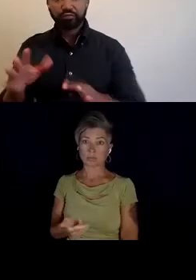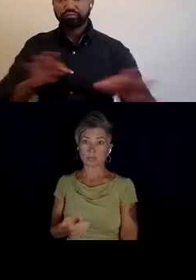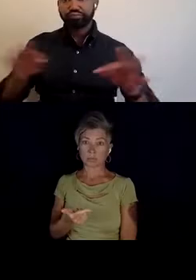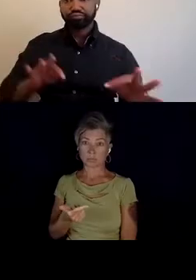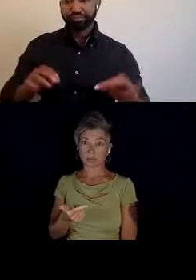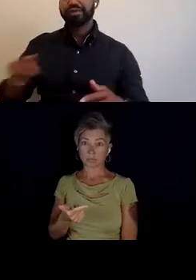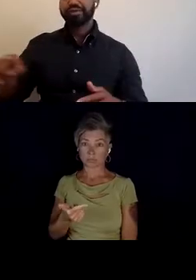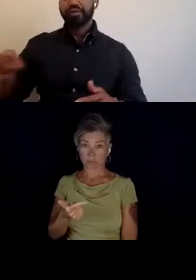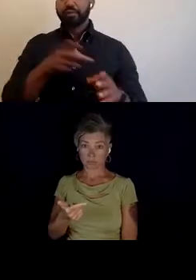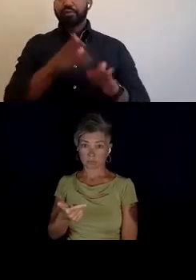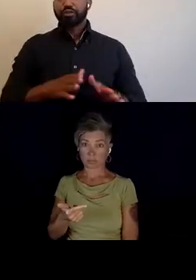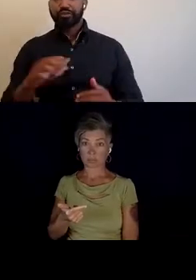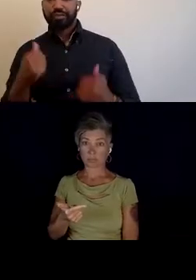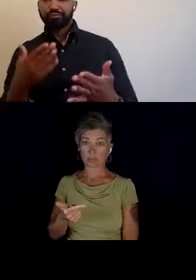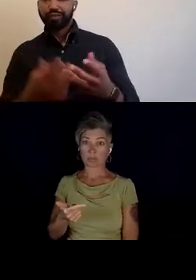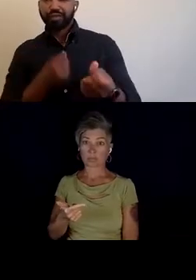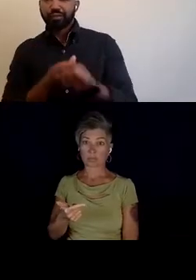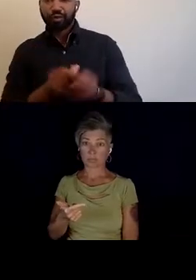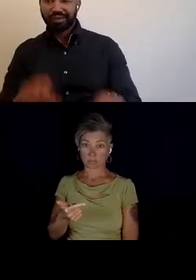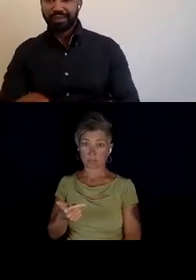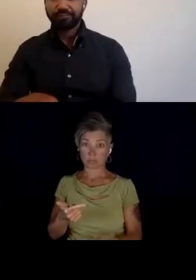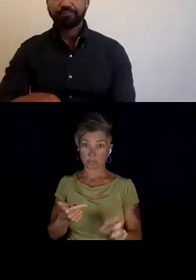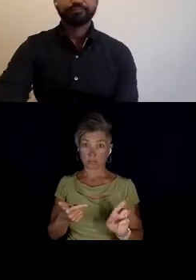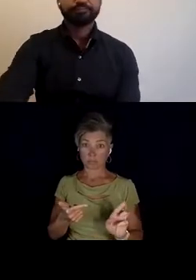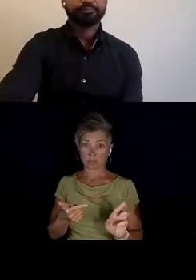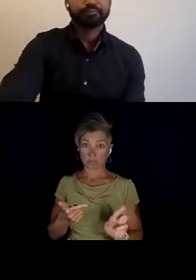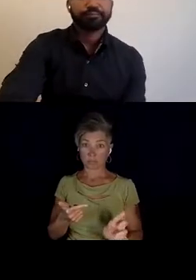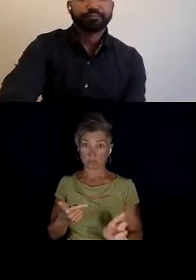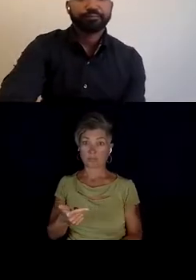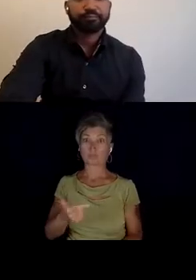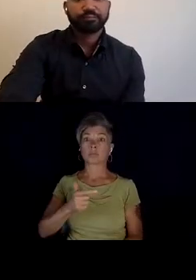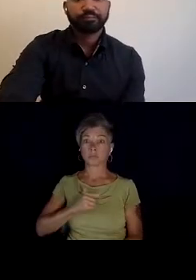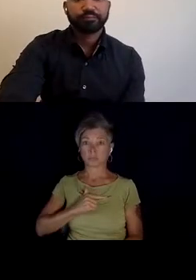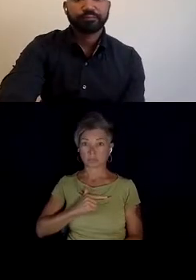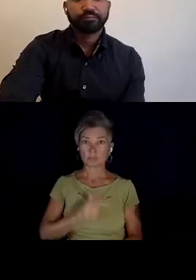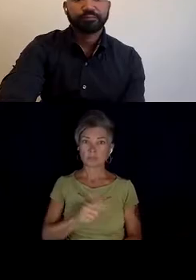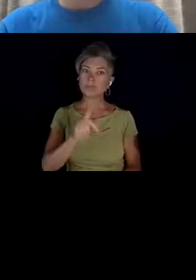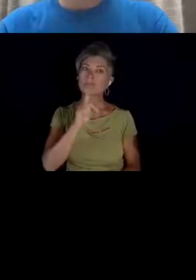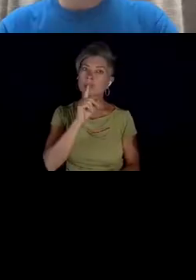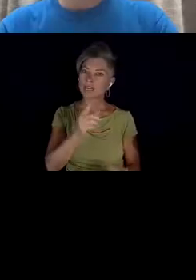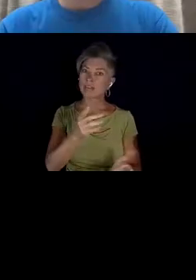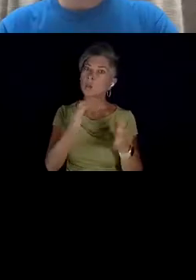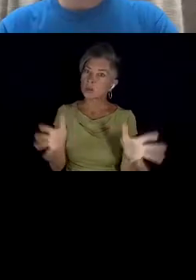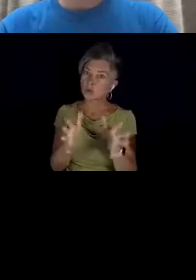I feel like this is kind of a joke, but kind of not. I definitely wanna encourage people to come to their appointment. So I would say every week,